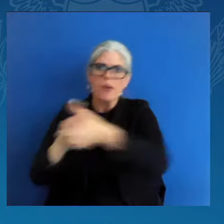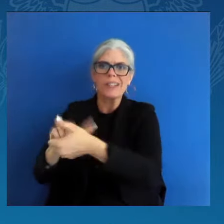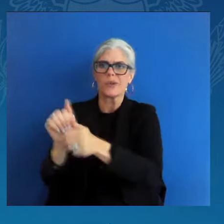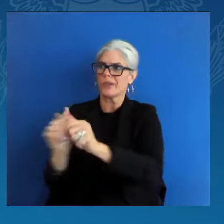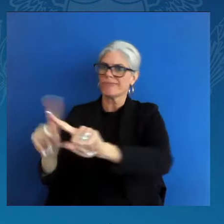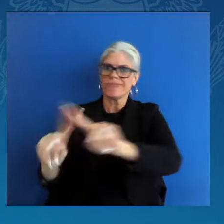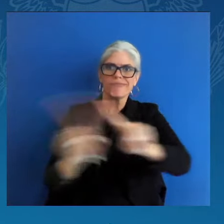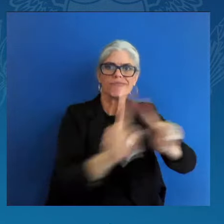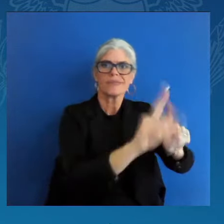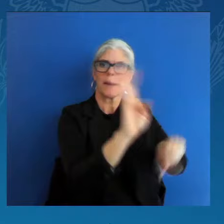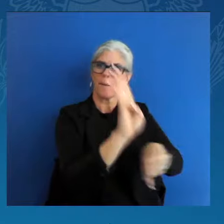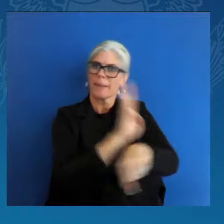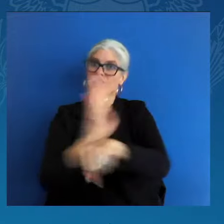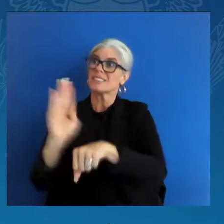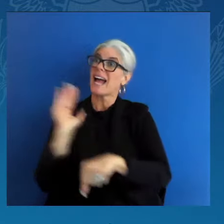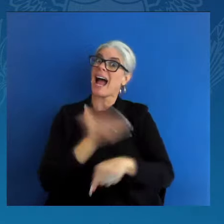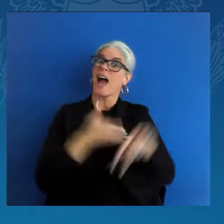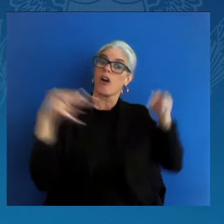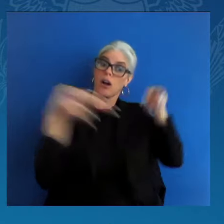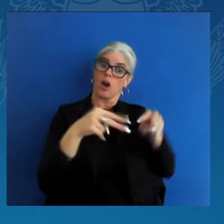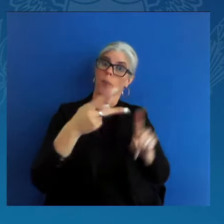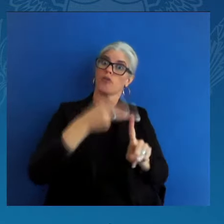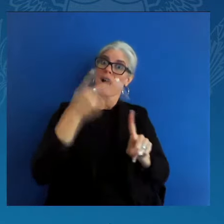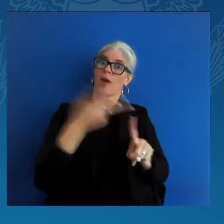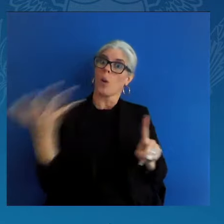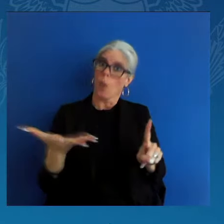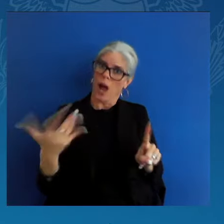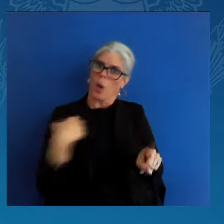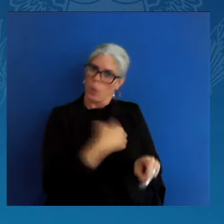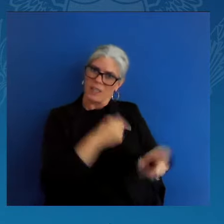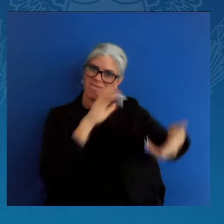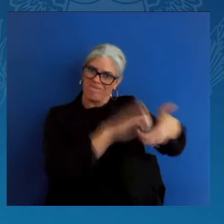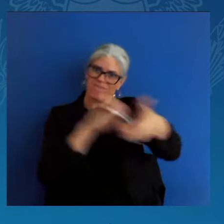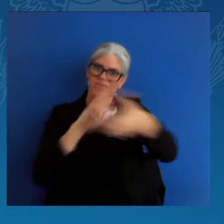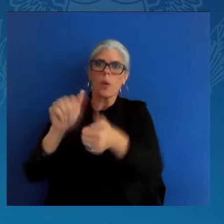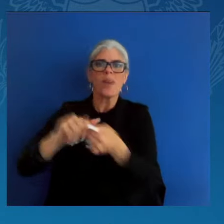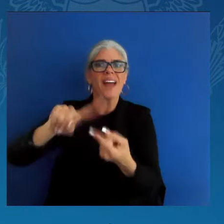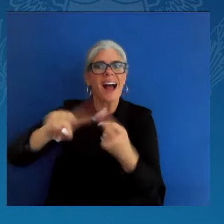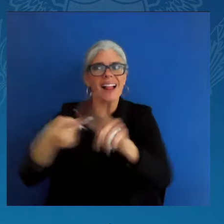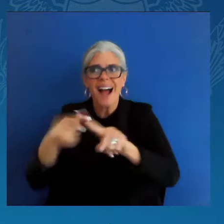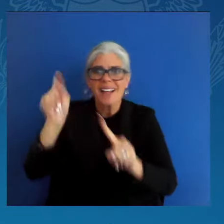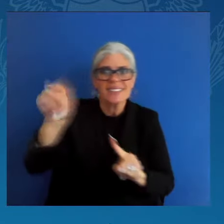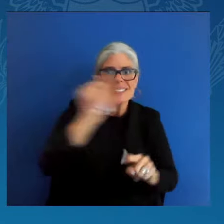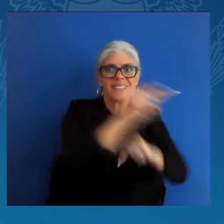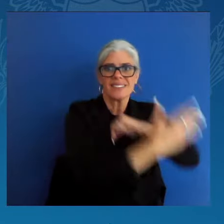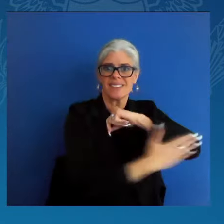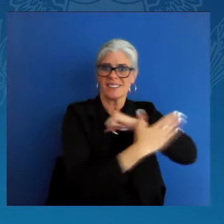The Space Force recently issued guidance for global partnerships to ensure that our nation's newest service